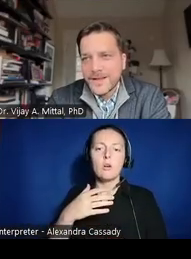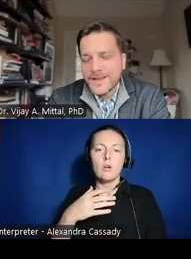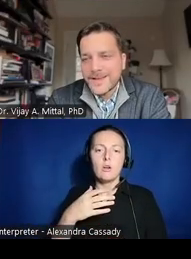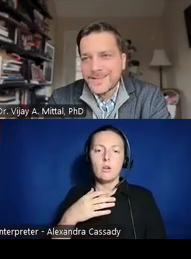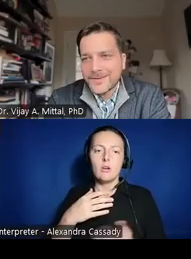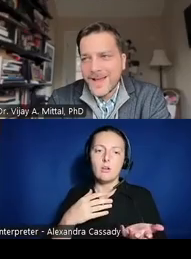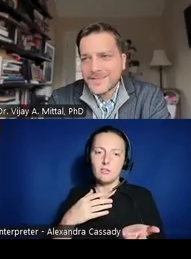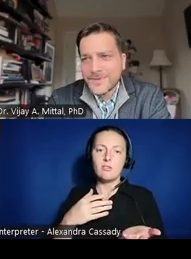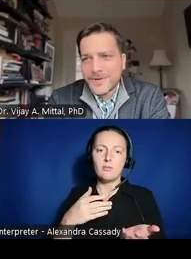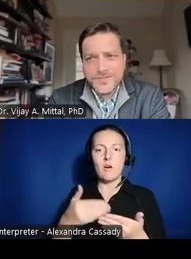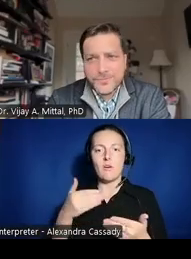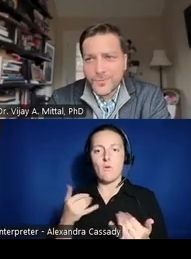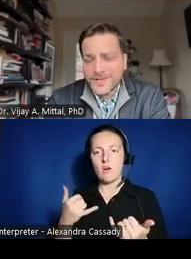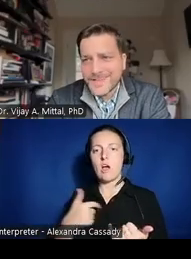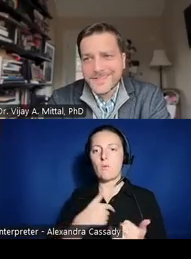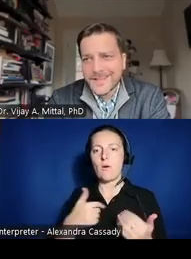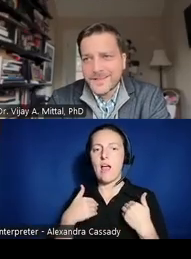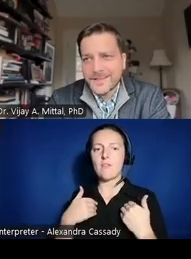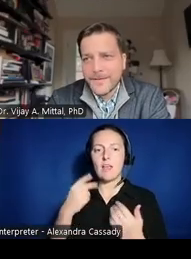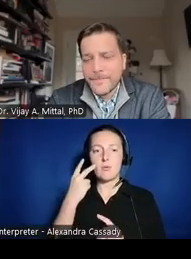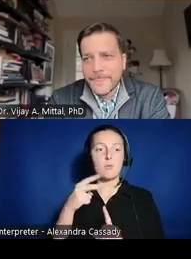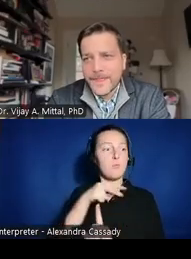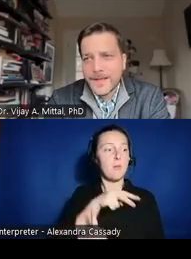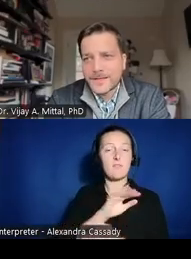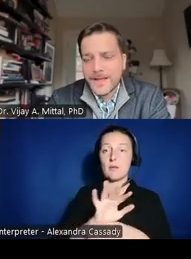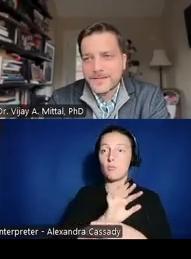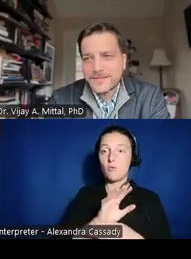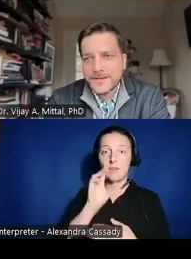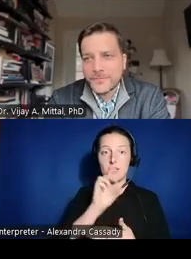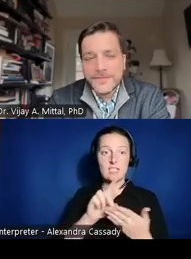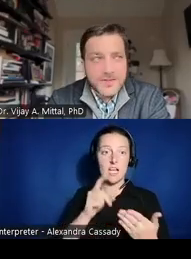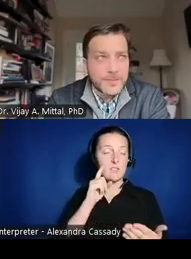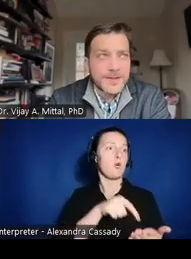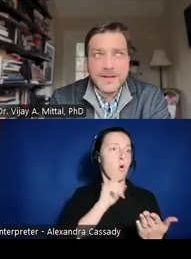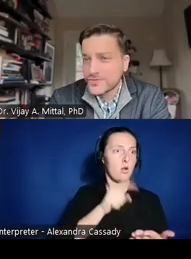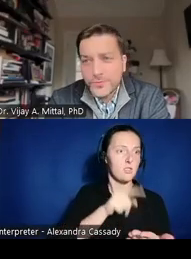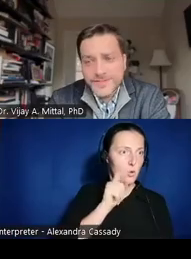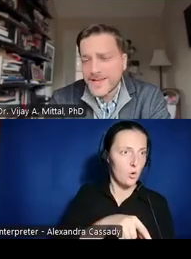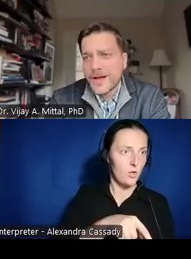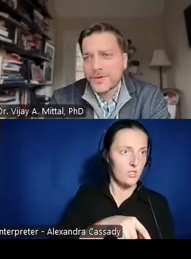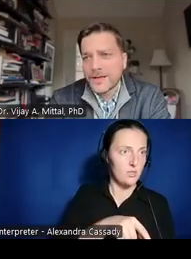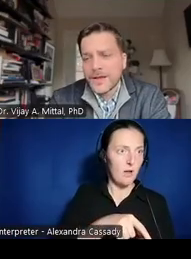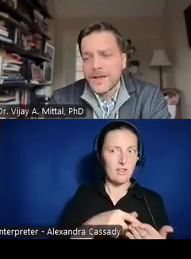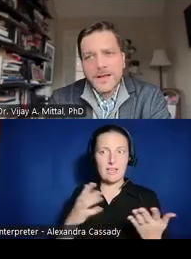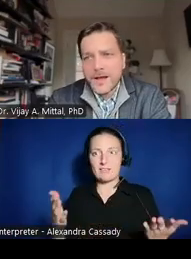and and there hasn't been much work since then. Um, and and we have so many better tools now and